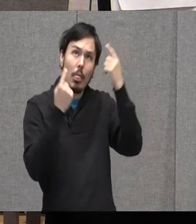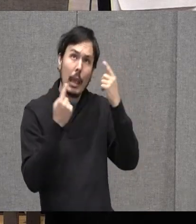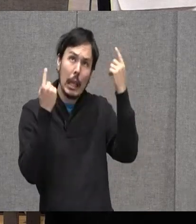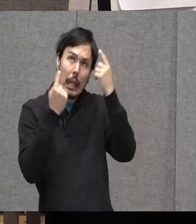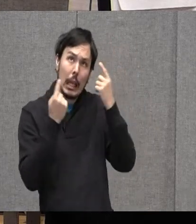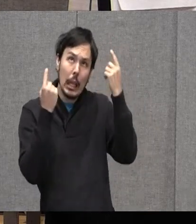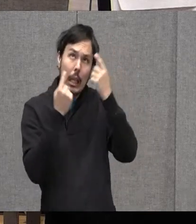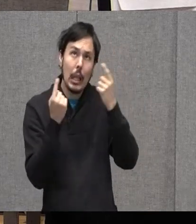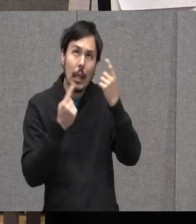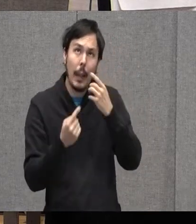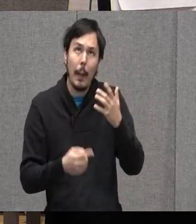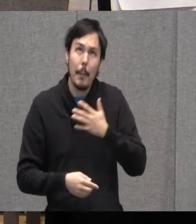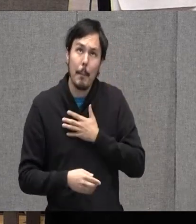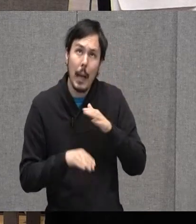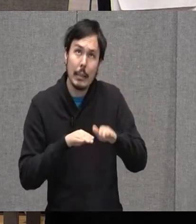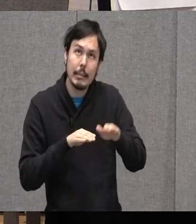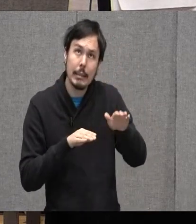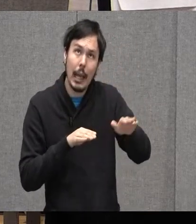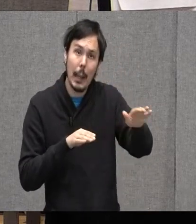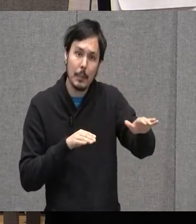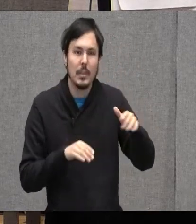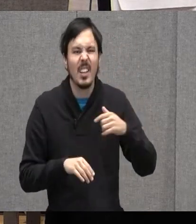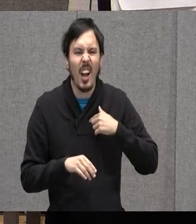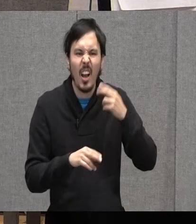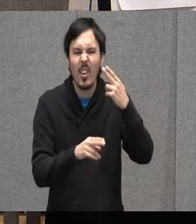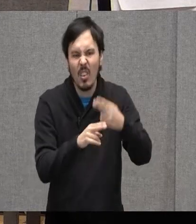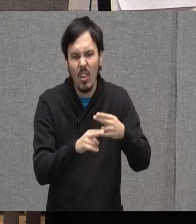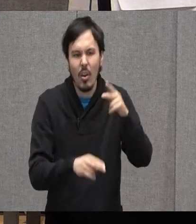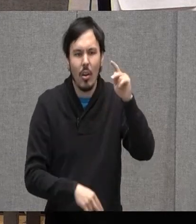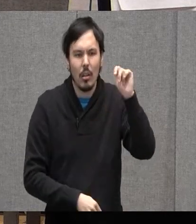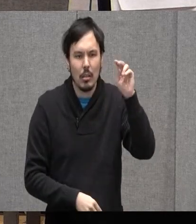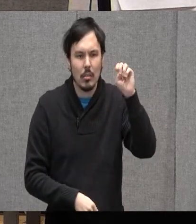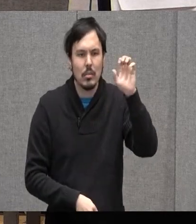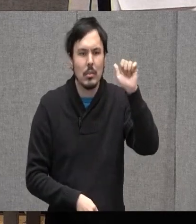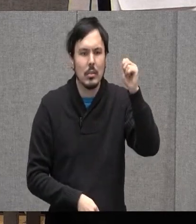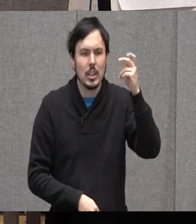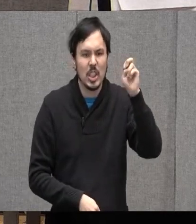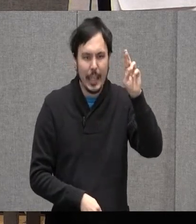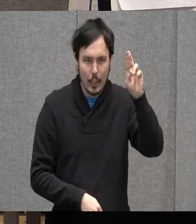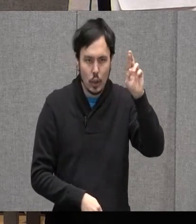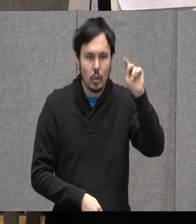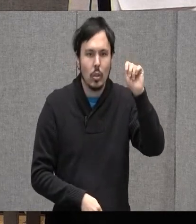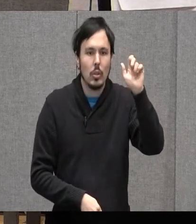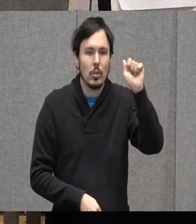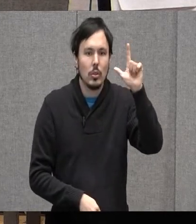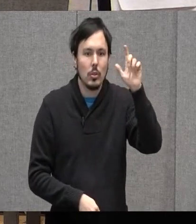So you need to attempt the problem before you have me go through on how I thought about the problem.